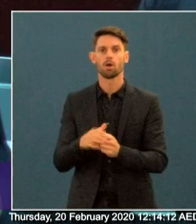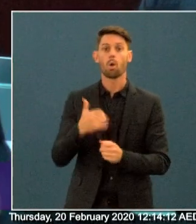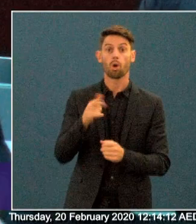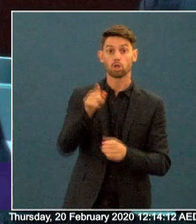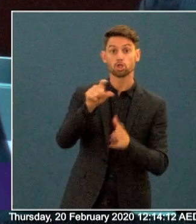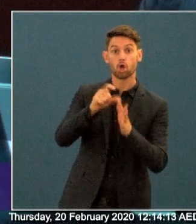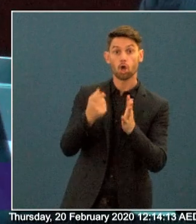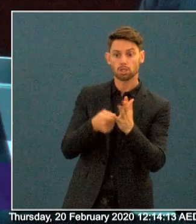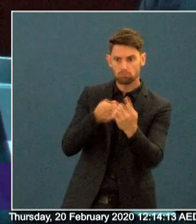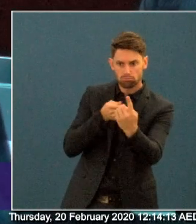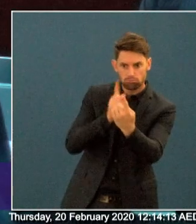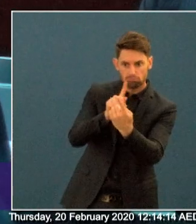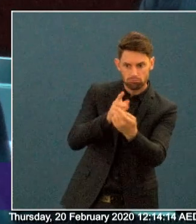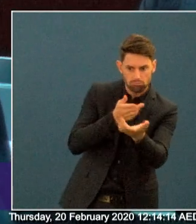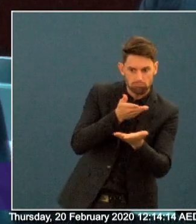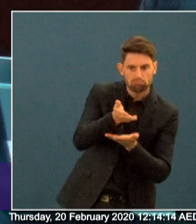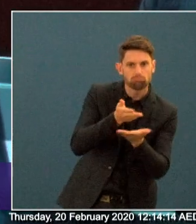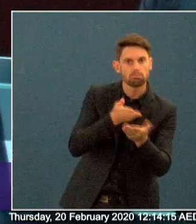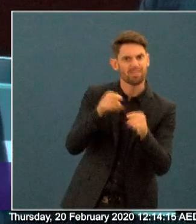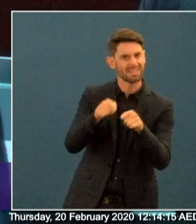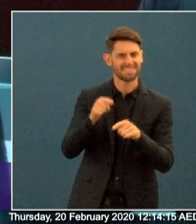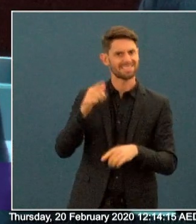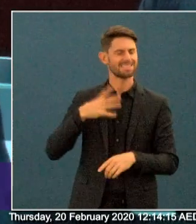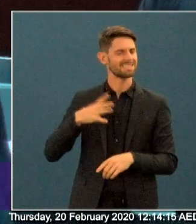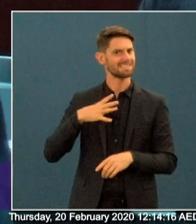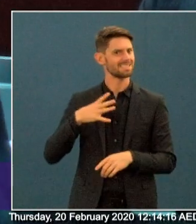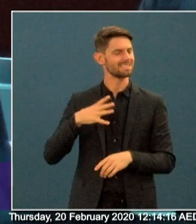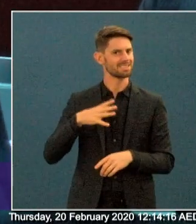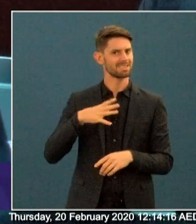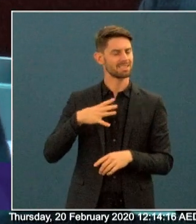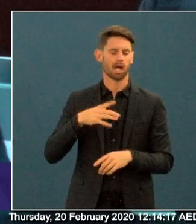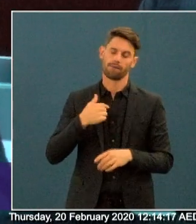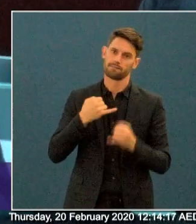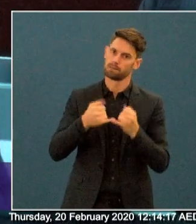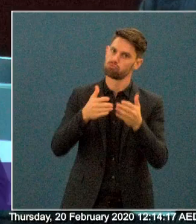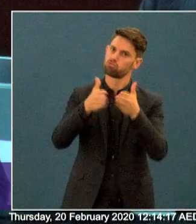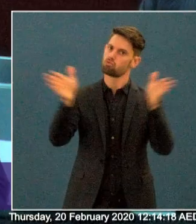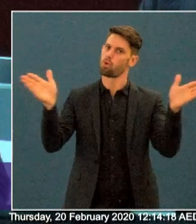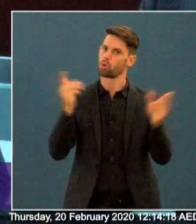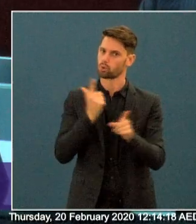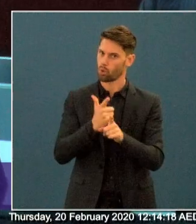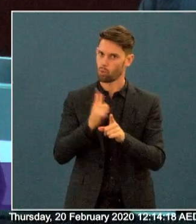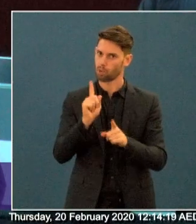that might occur in a health care setting. Is that a very broad summary of what's in there? Yes. That's right.